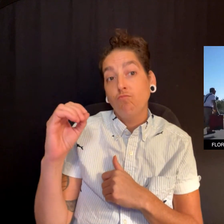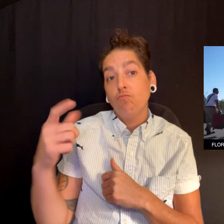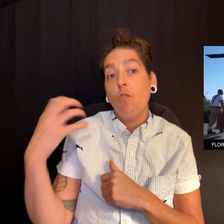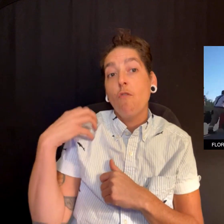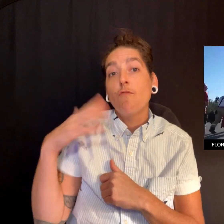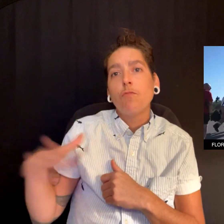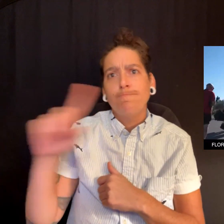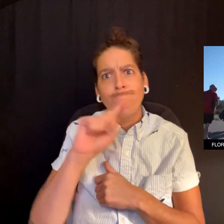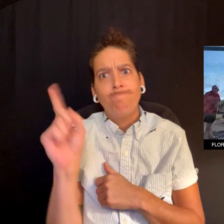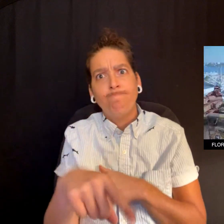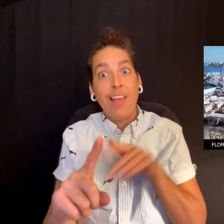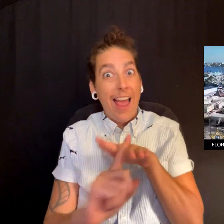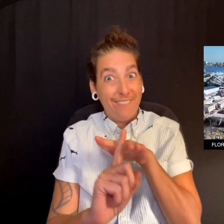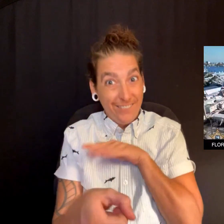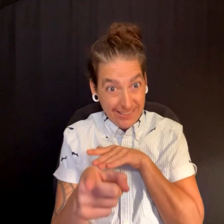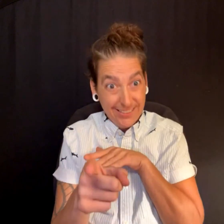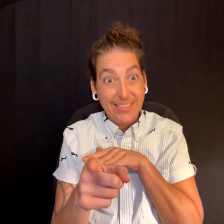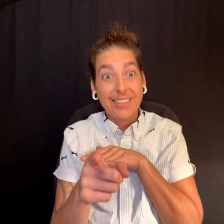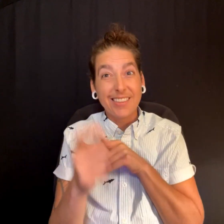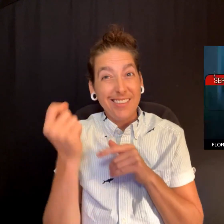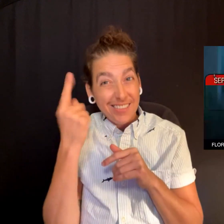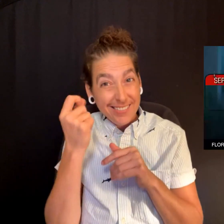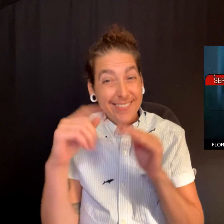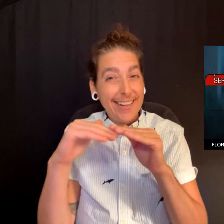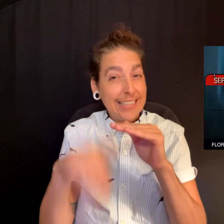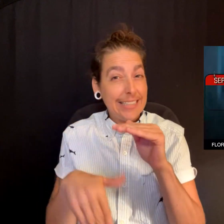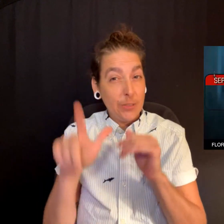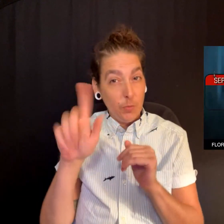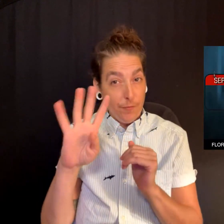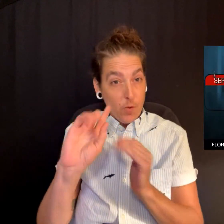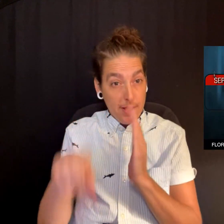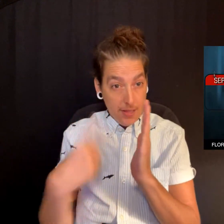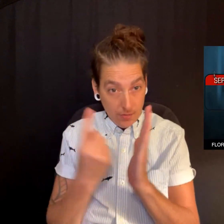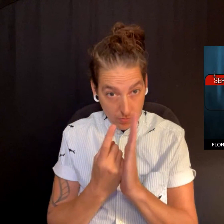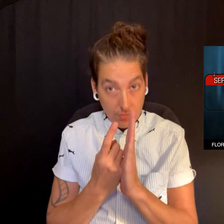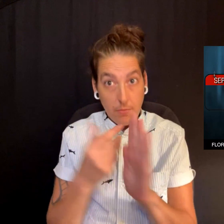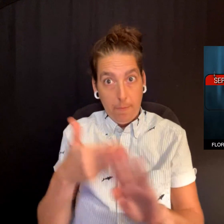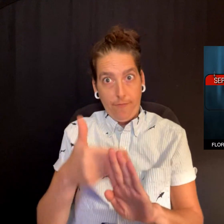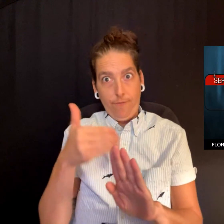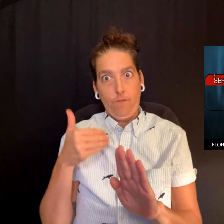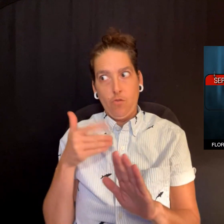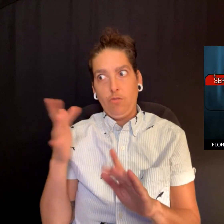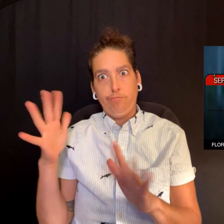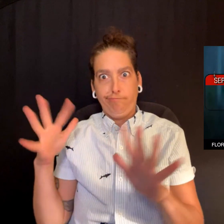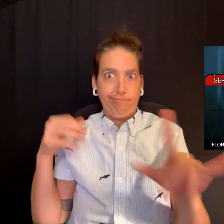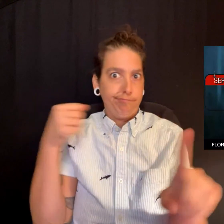Lee County officials ordered evacuations less than 24 hours before landfall